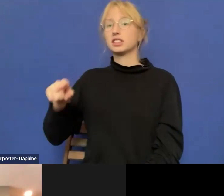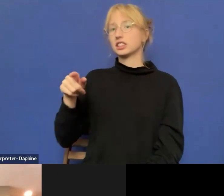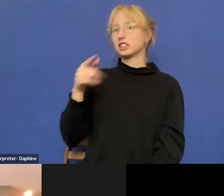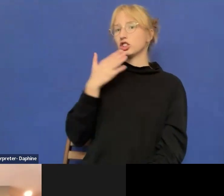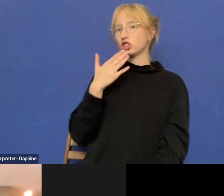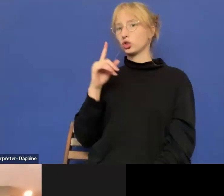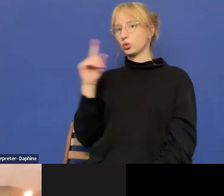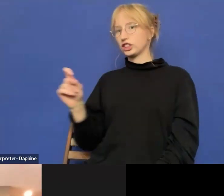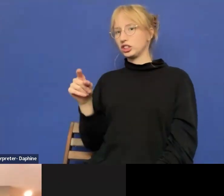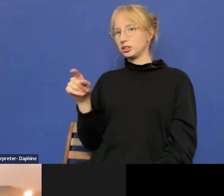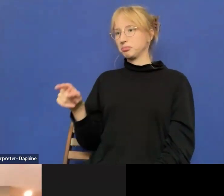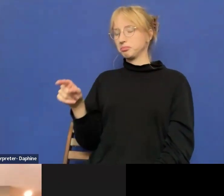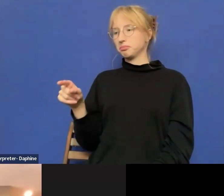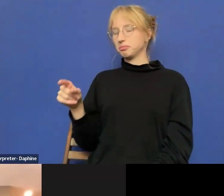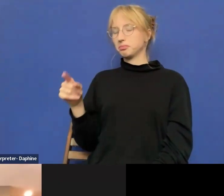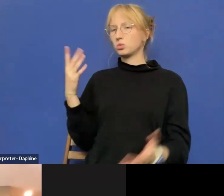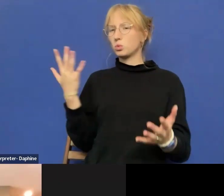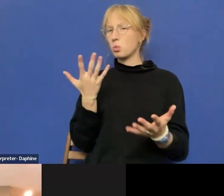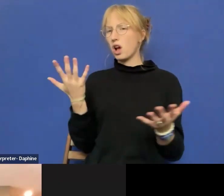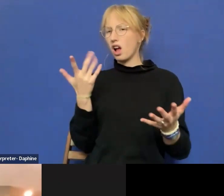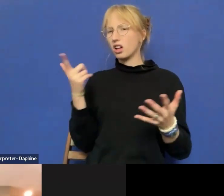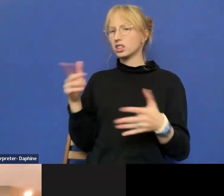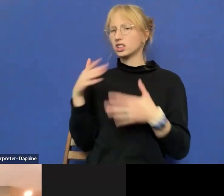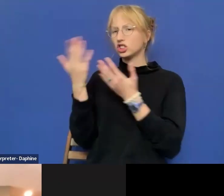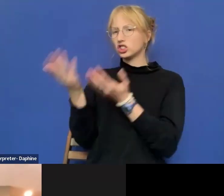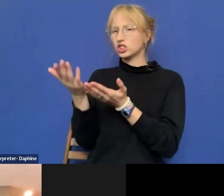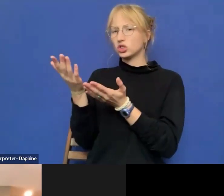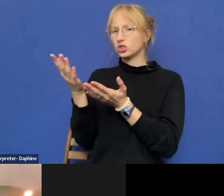What do you suggest we do if there are no questions and